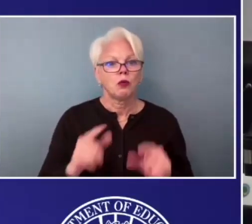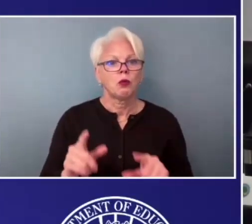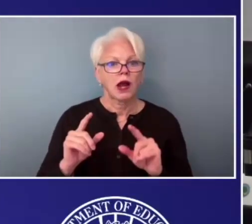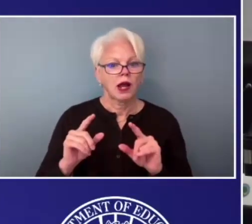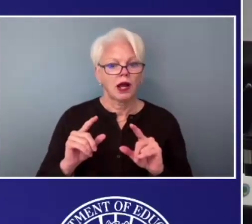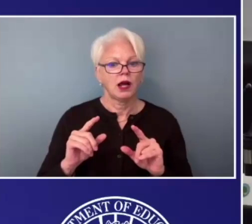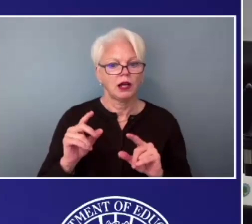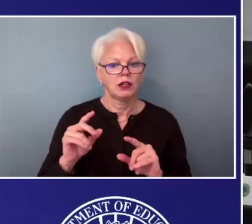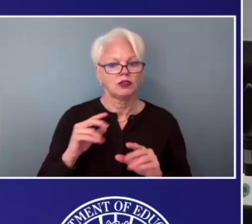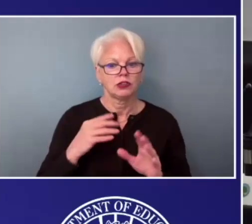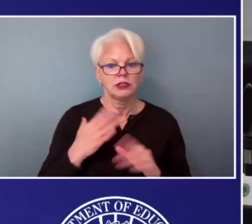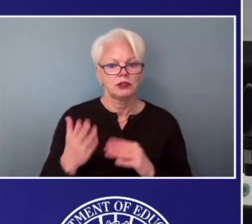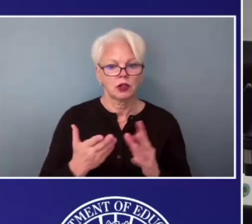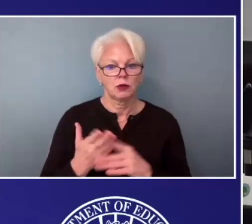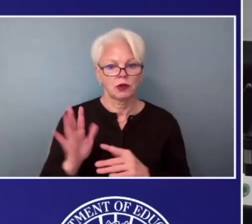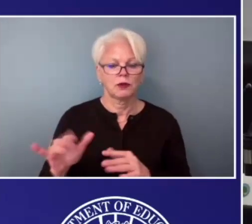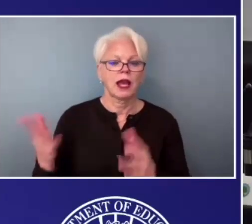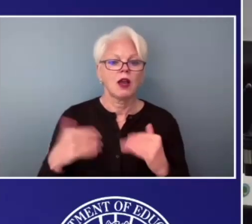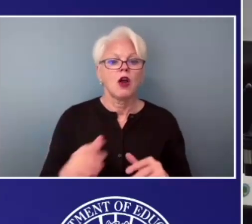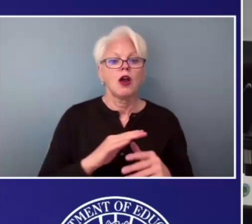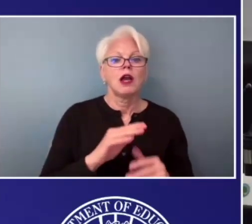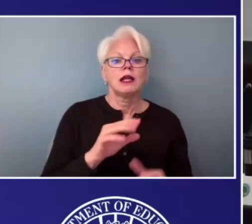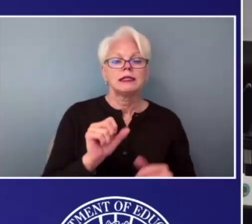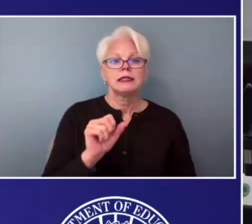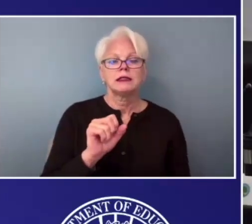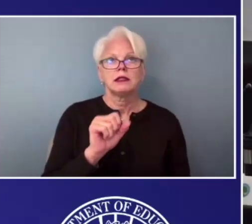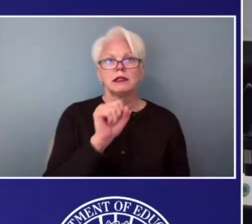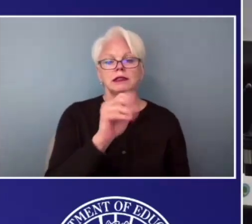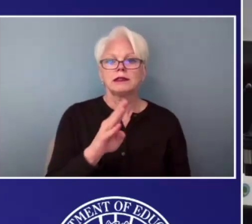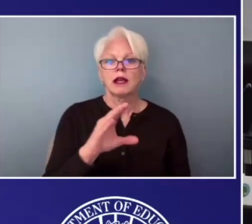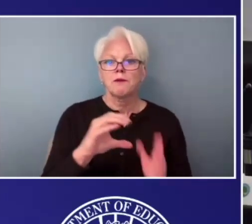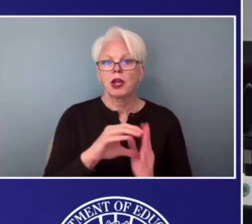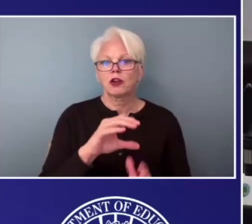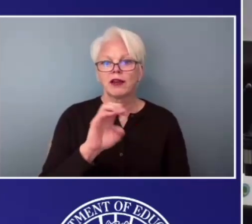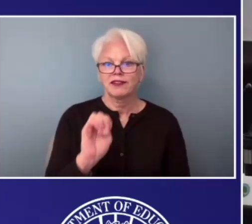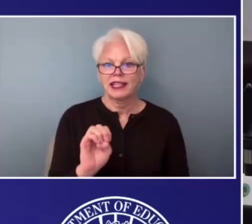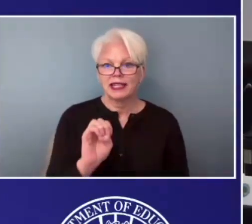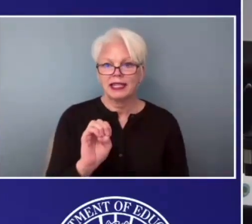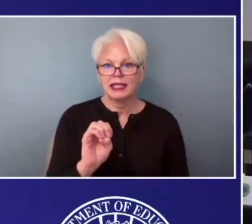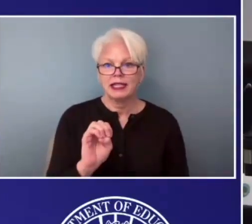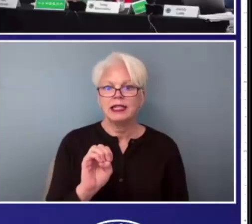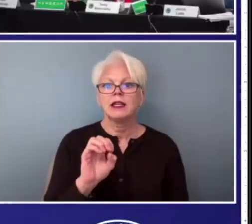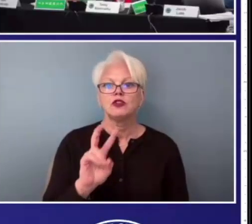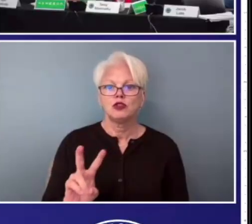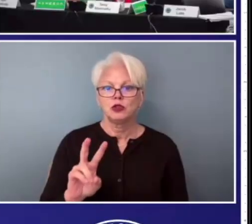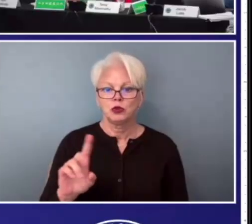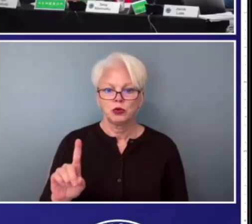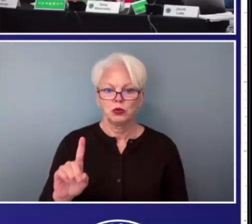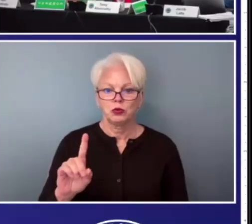we have made an amendment in subparagraph (e), paragraph (2), Romanette one and (e)(2) Romanette three.